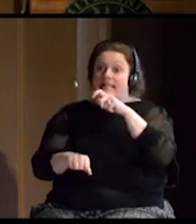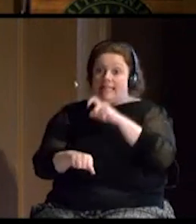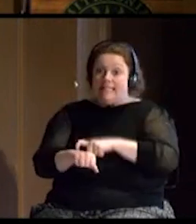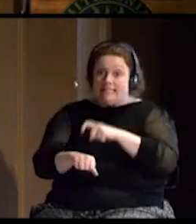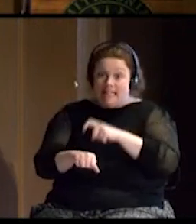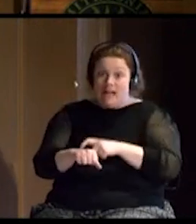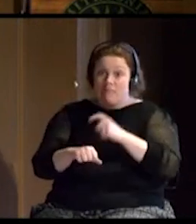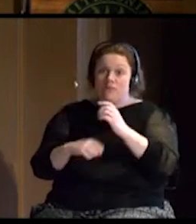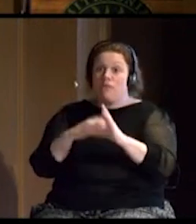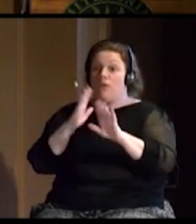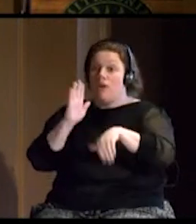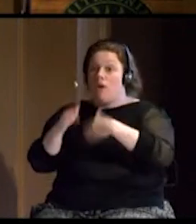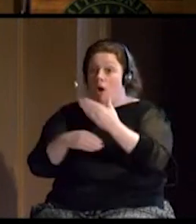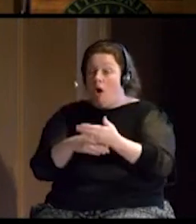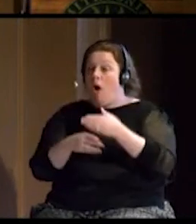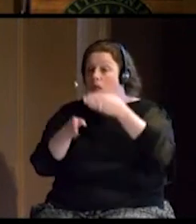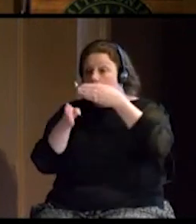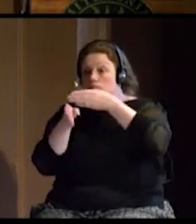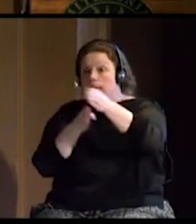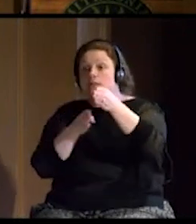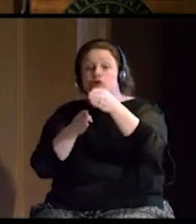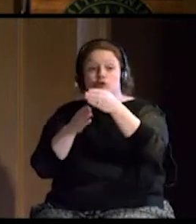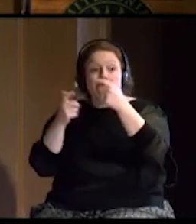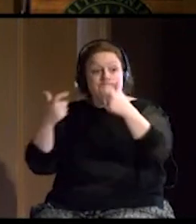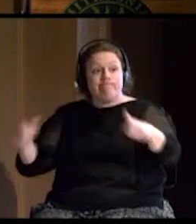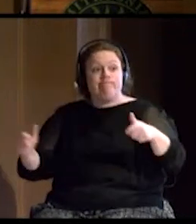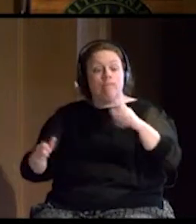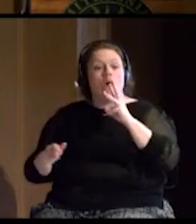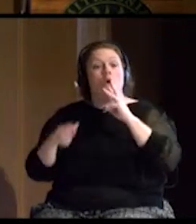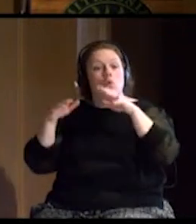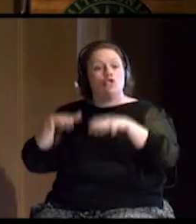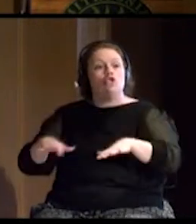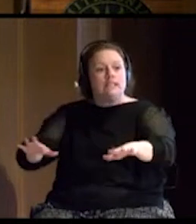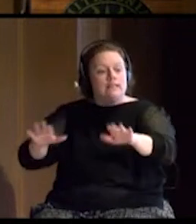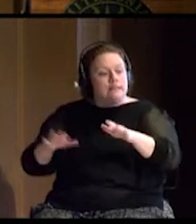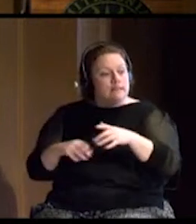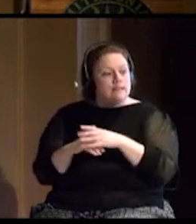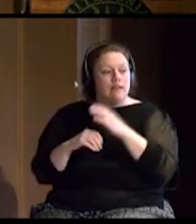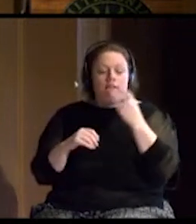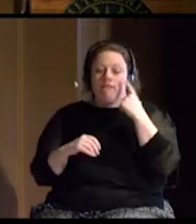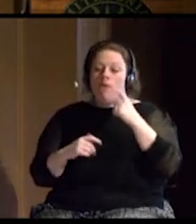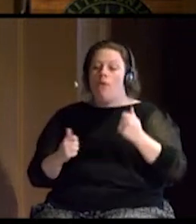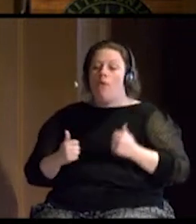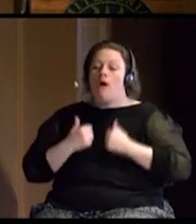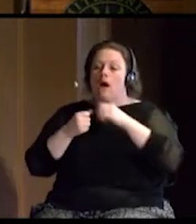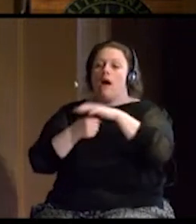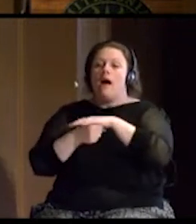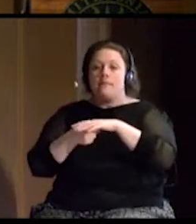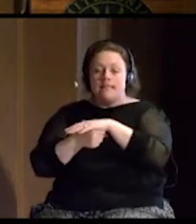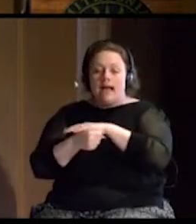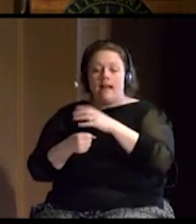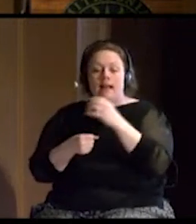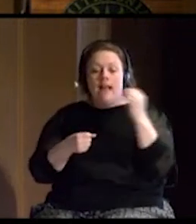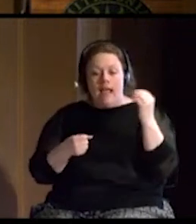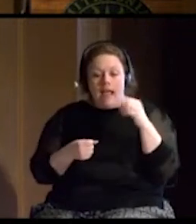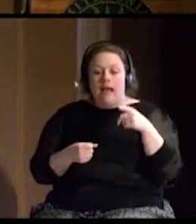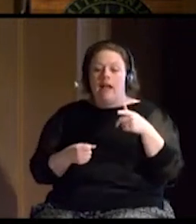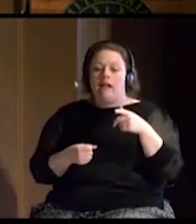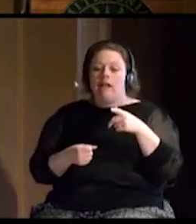And to do this, we merged the results of ancestral habitat and ancestral range inferences onto the phylogeny.